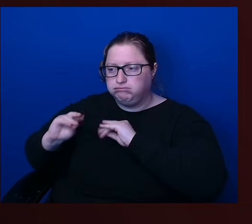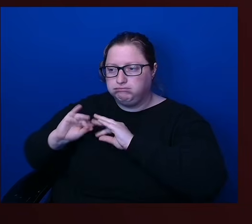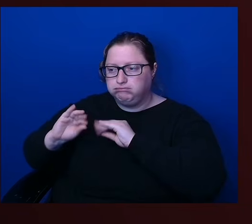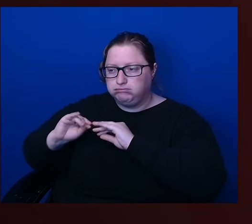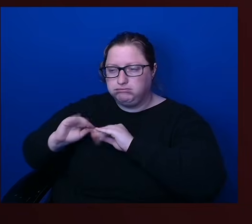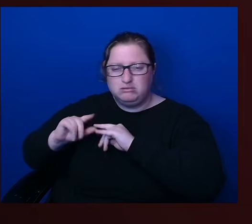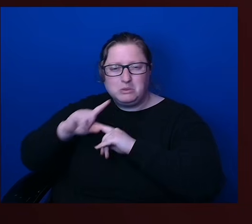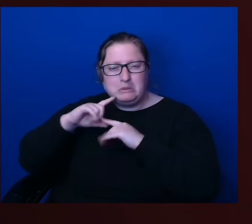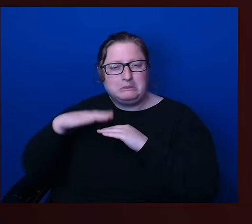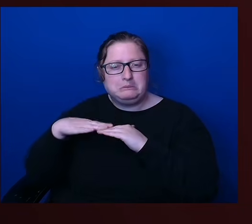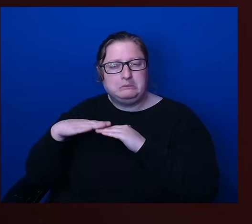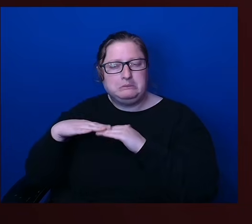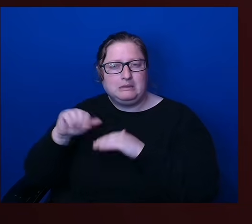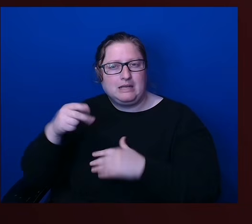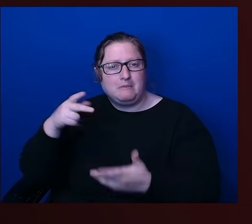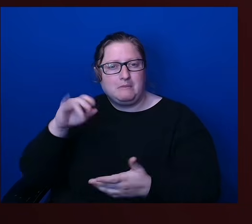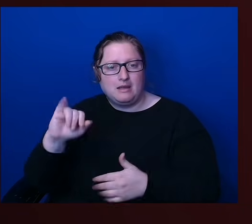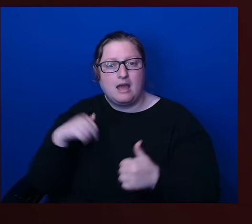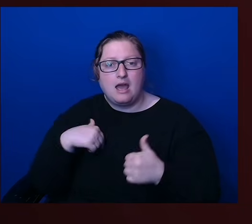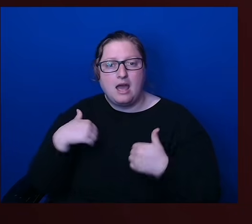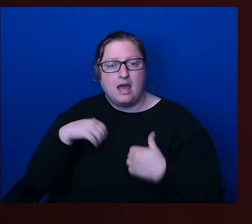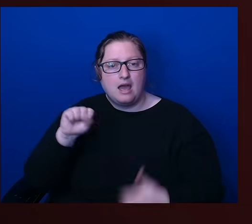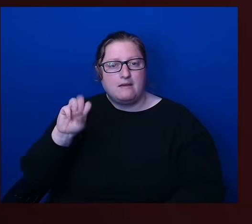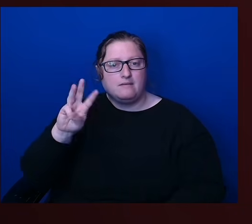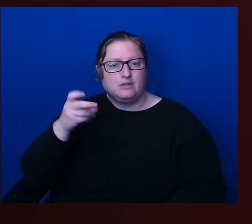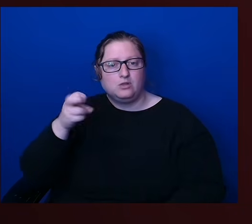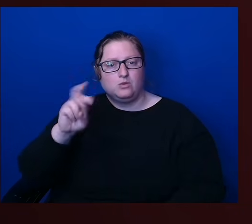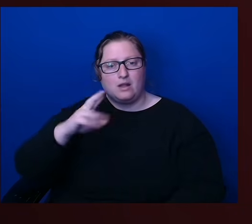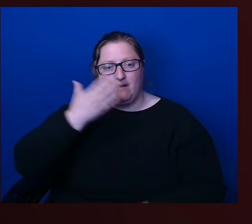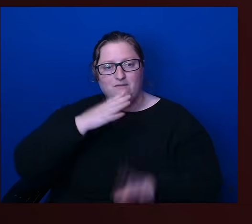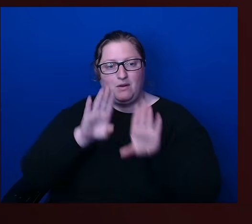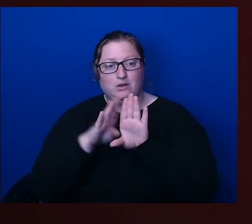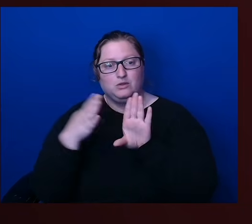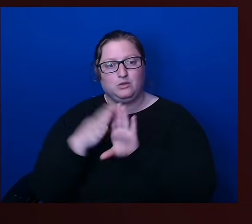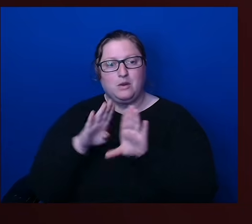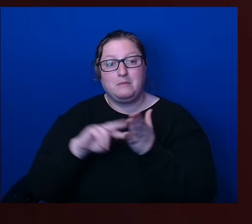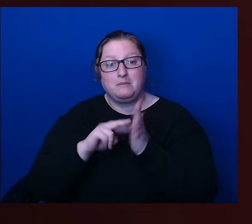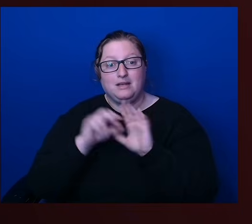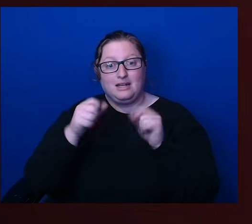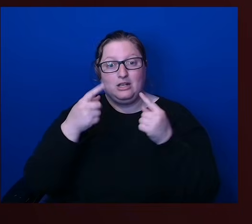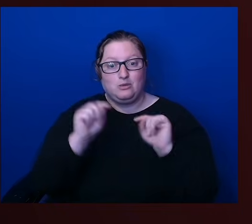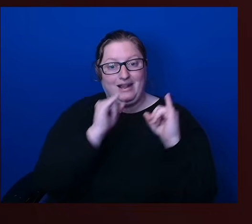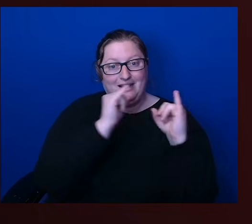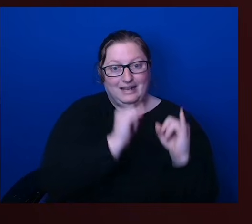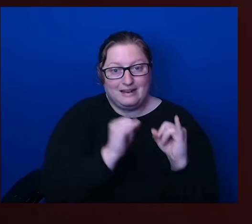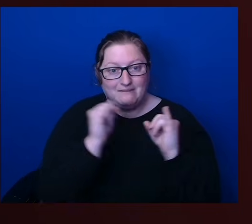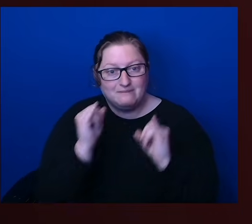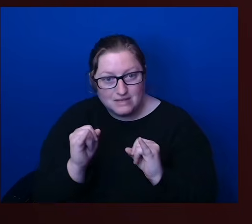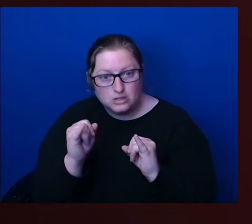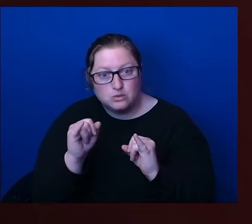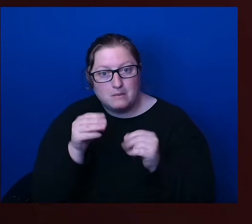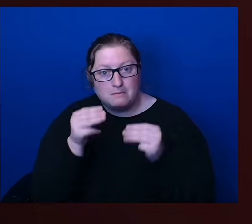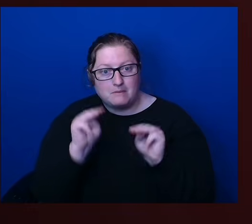I actually have a Swagger front door on it, so I could try the individual method it calls out, since they've got a back-end service that I